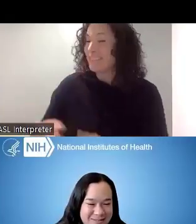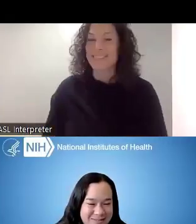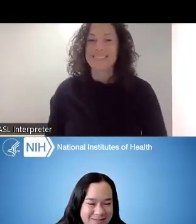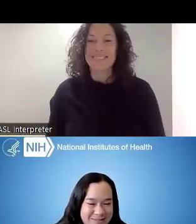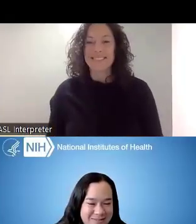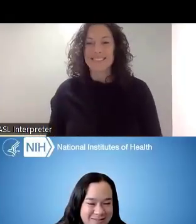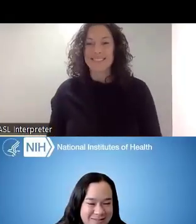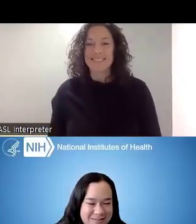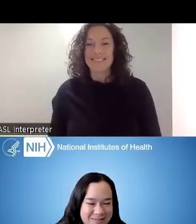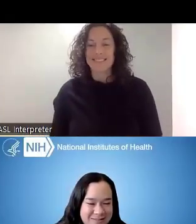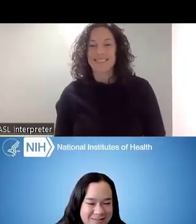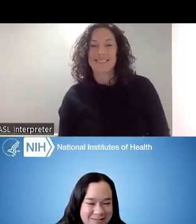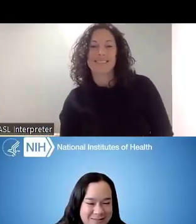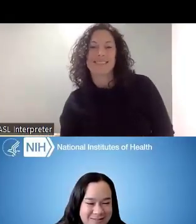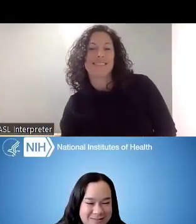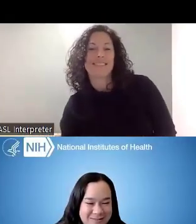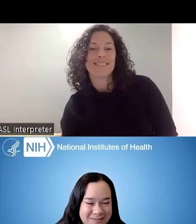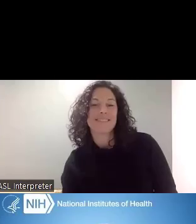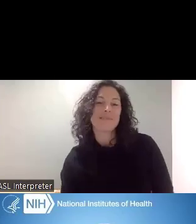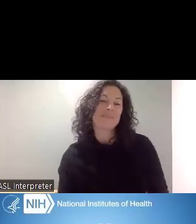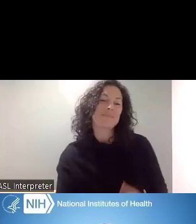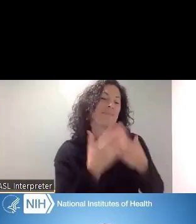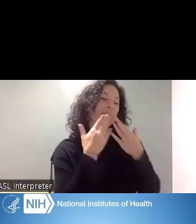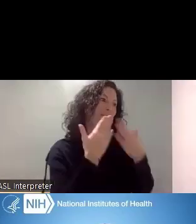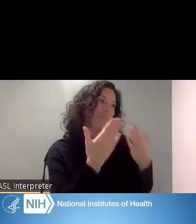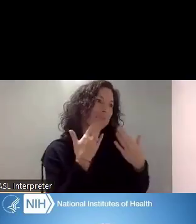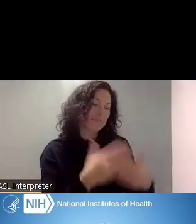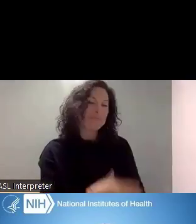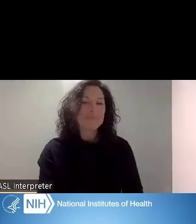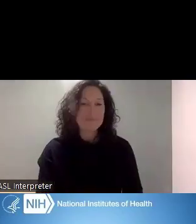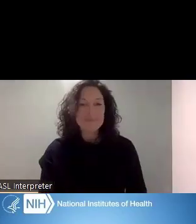Alan Whatley: Well, thank you, Kasima, and good afternoon, everybody.